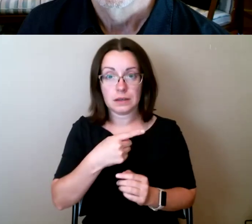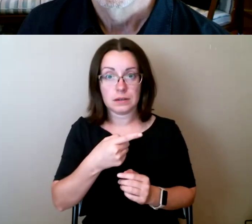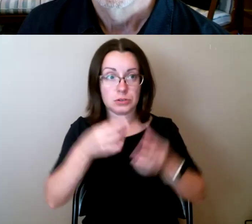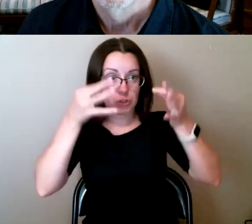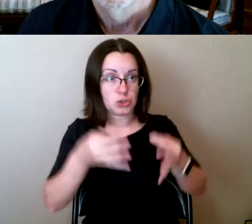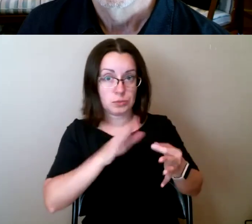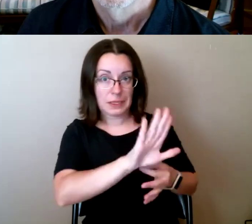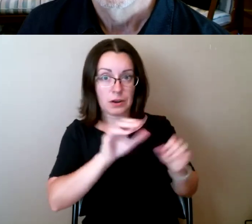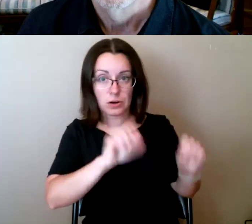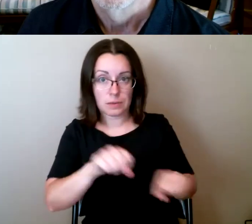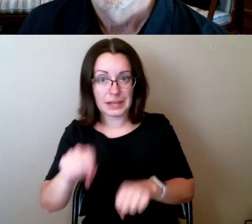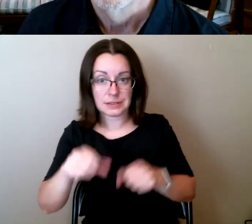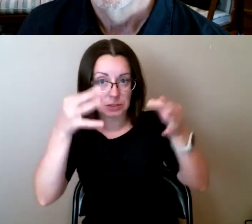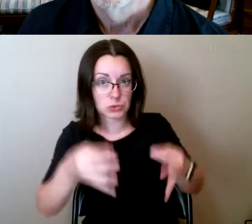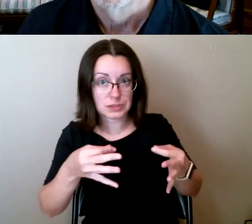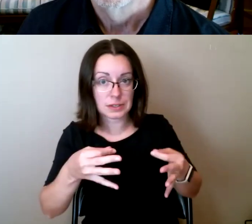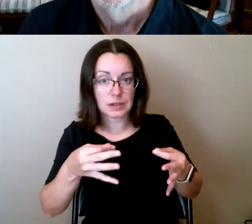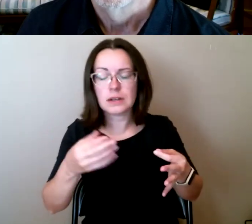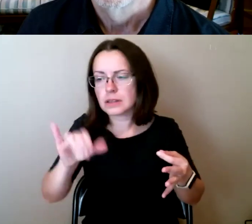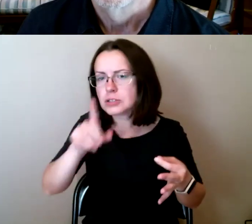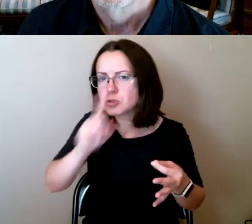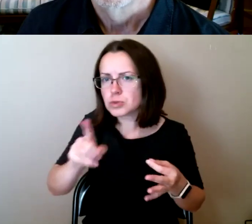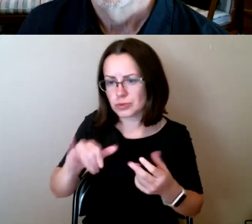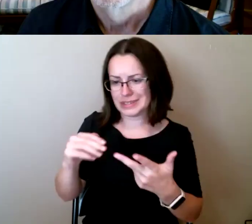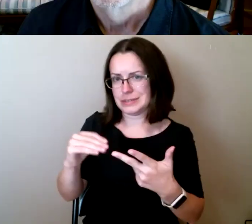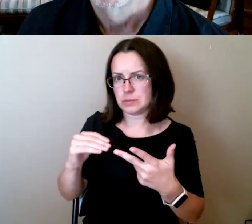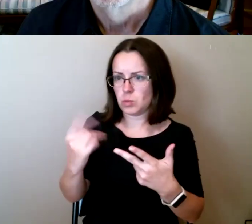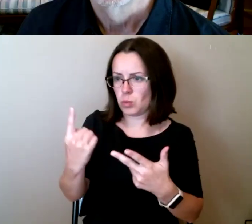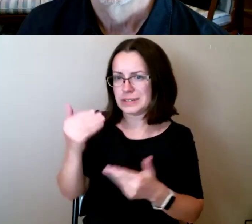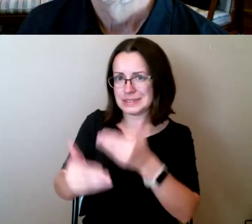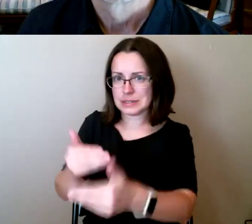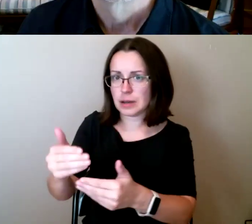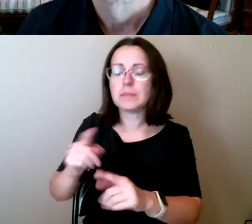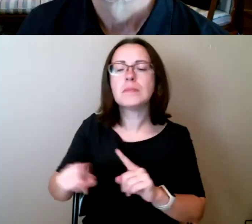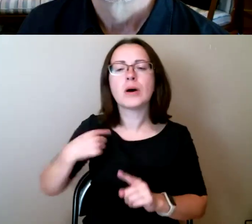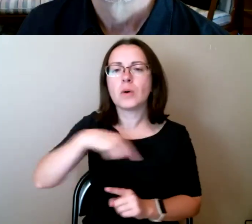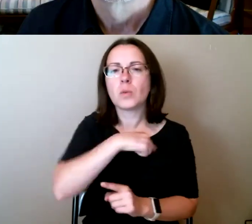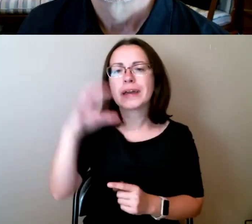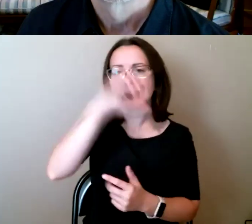also takes into consideration that the person in front of us h has gone through all these different